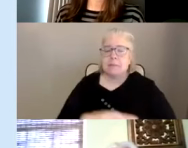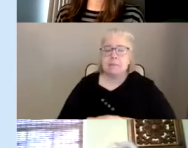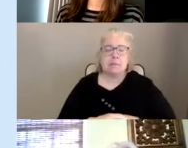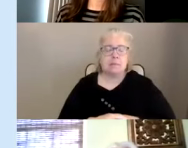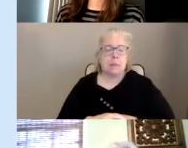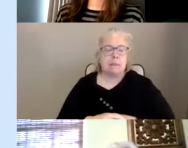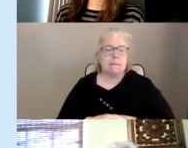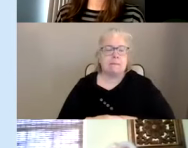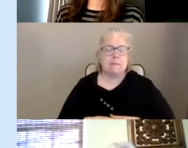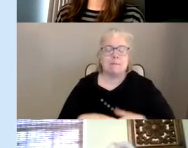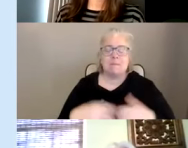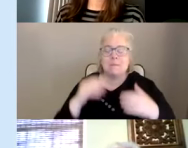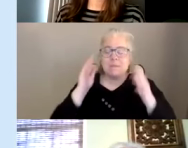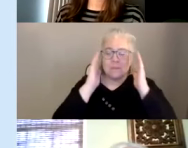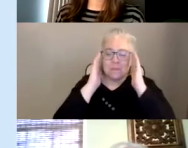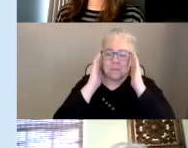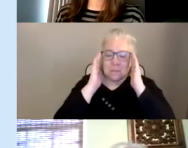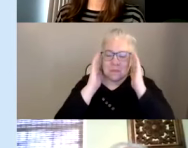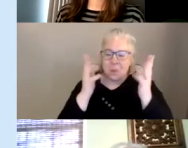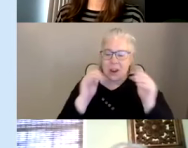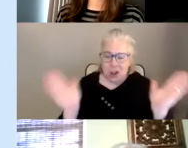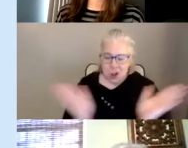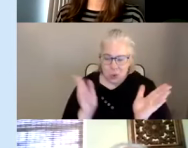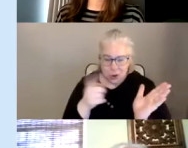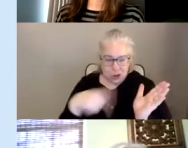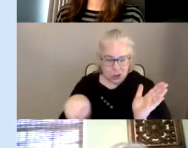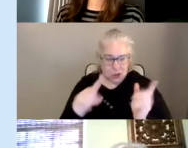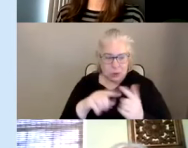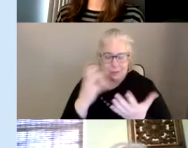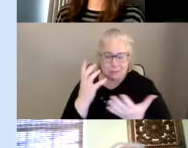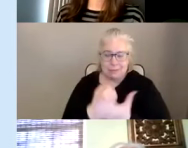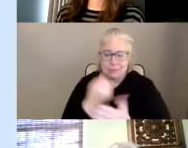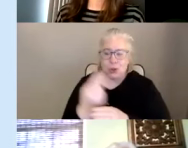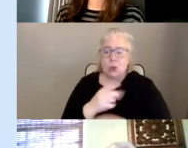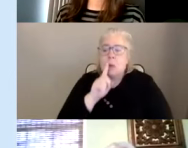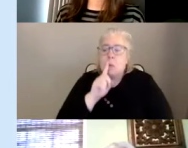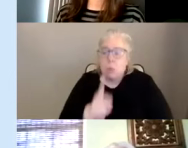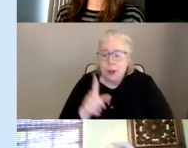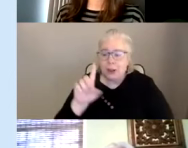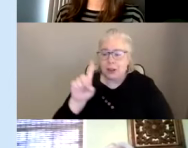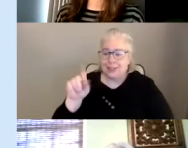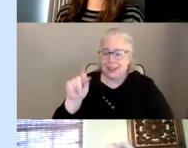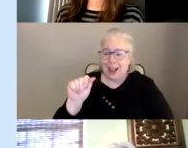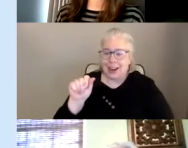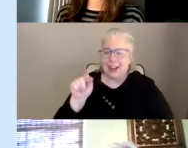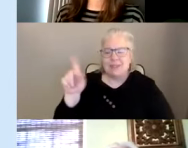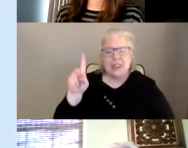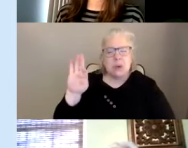So what I want to do is I want to encourage you to utilize real data. And this is kind of something Bryan mentioned in his intro.